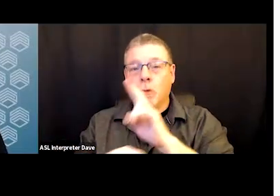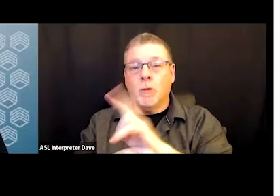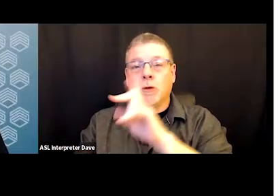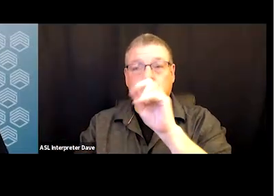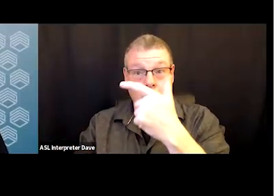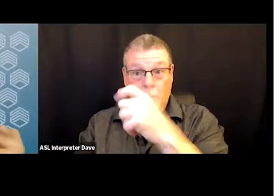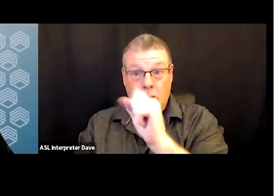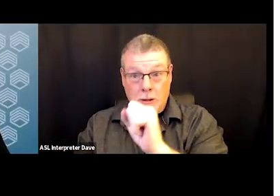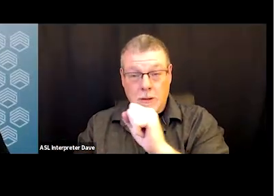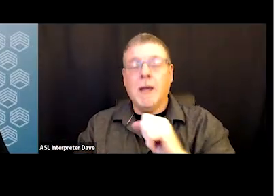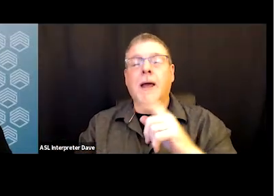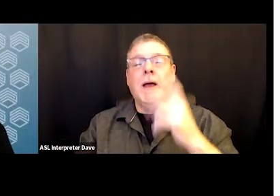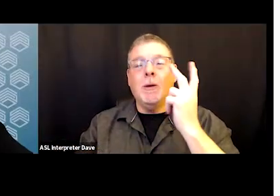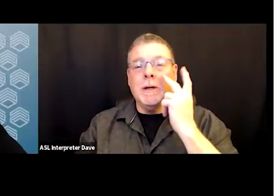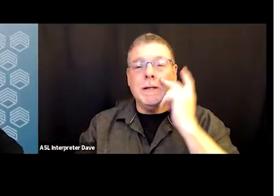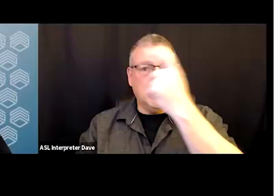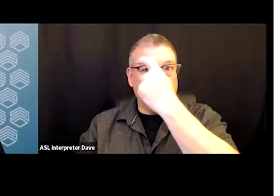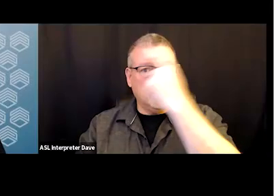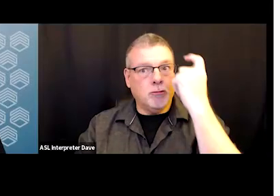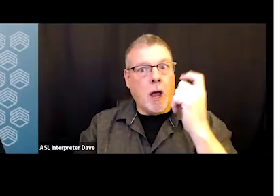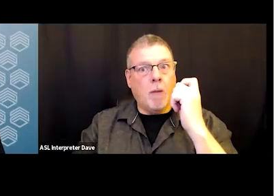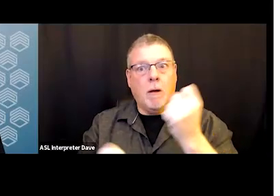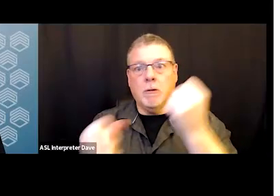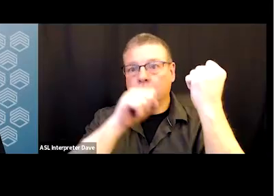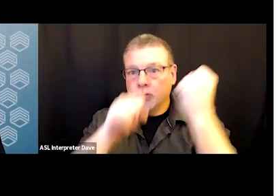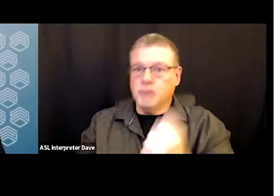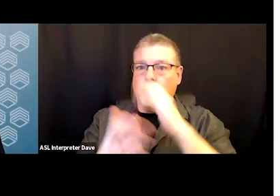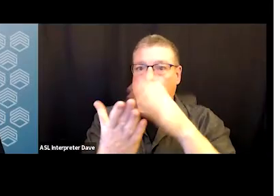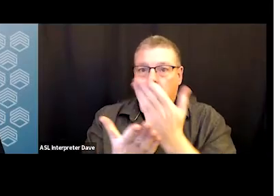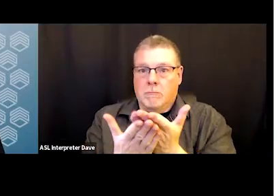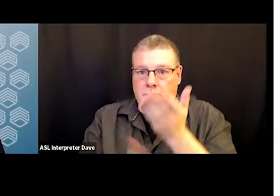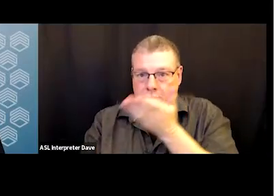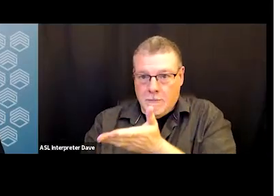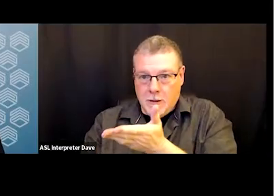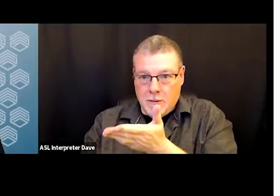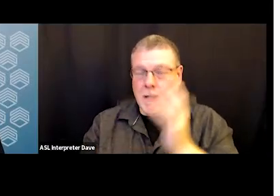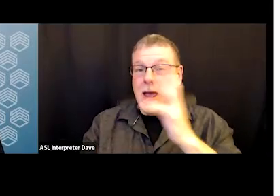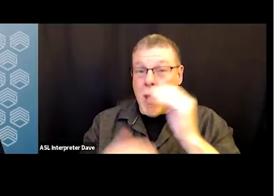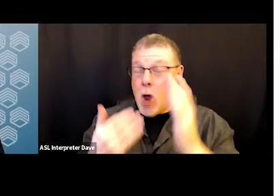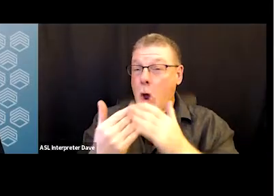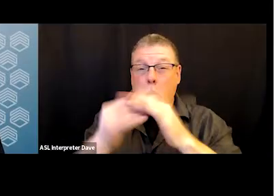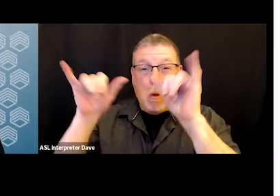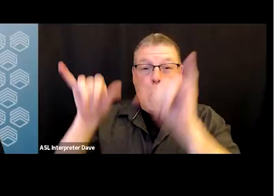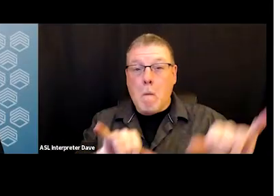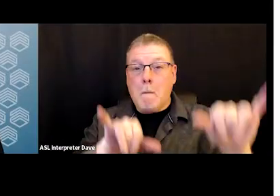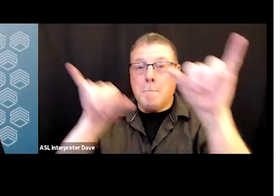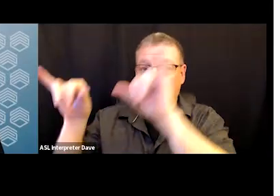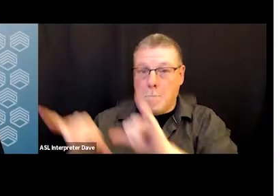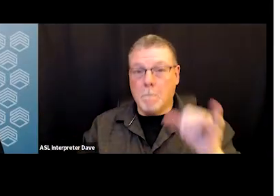we see that trauma is remarkably present. And to the extent that it's almost universally experienced in this population.